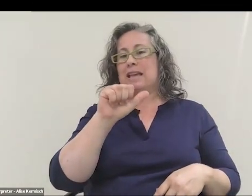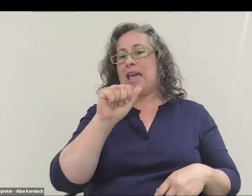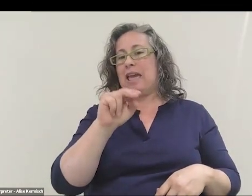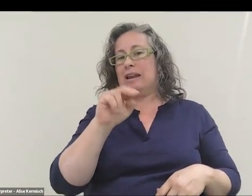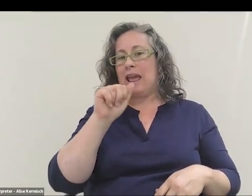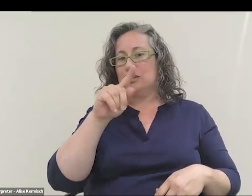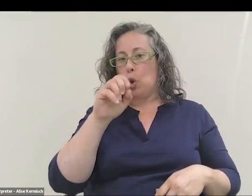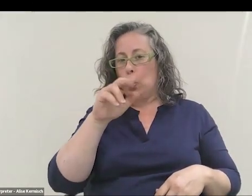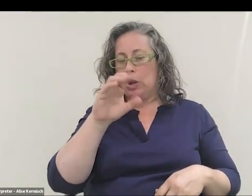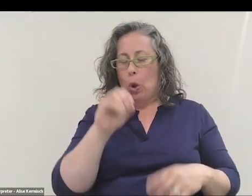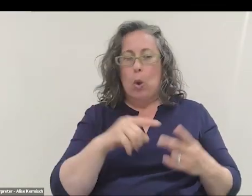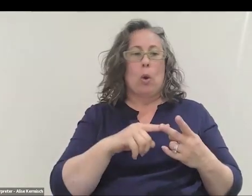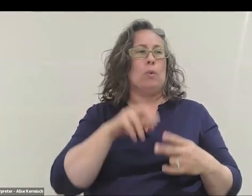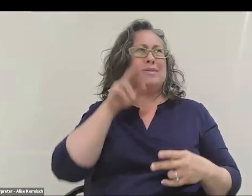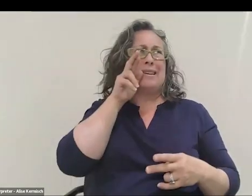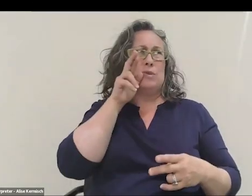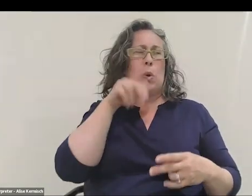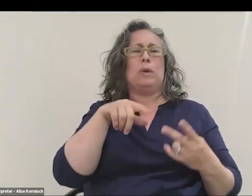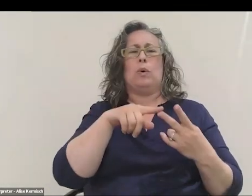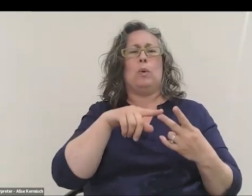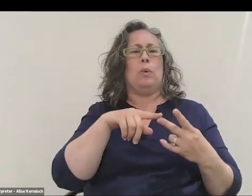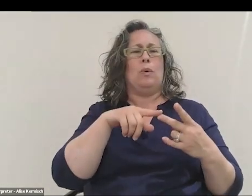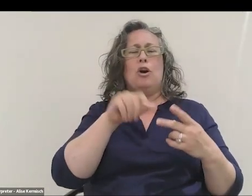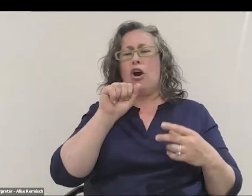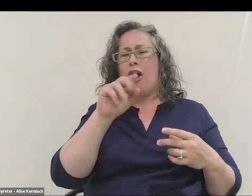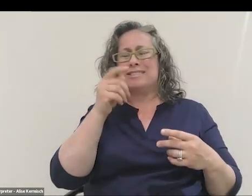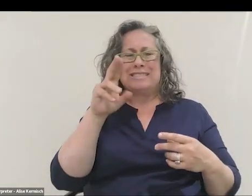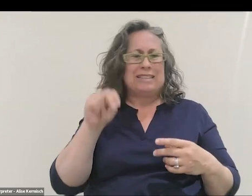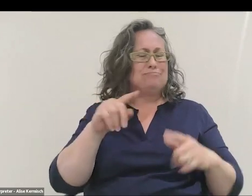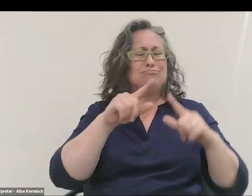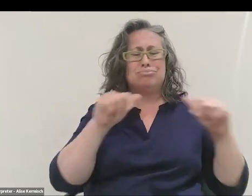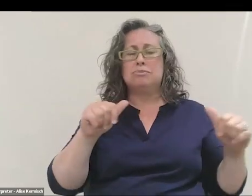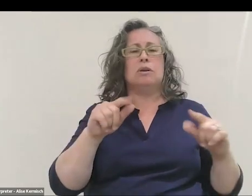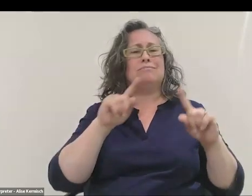It was really, really great. I'll show this time-lapse video.